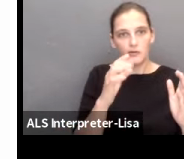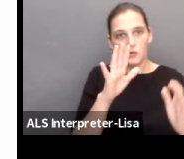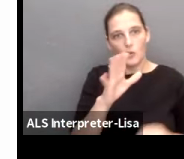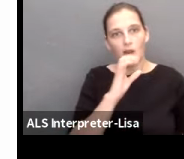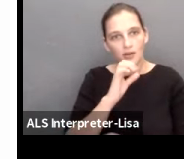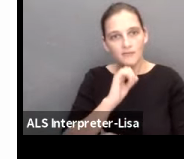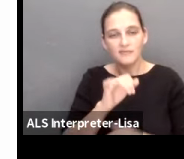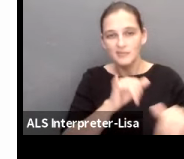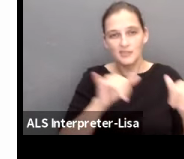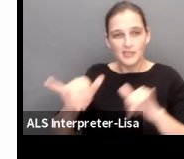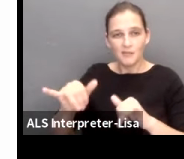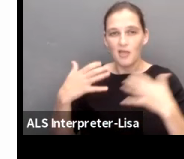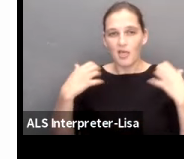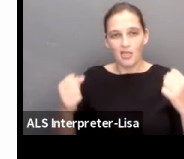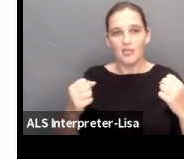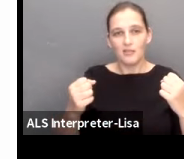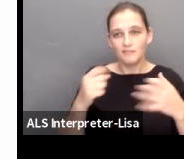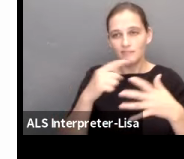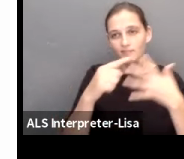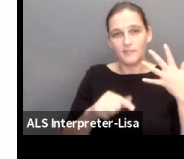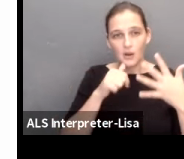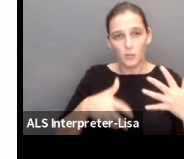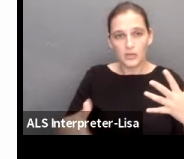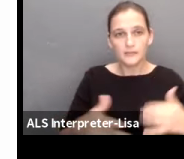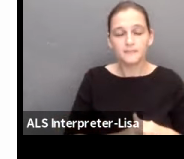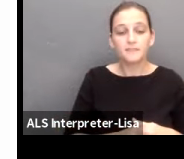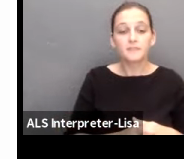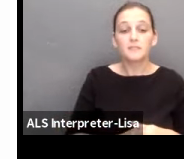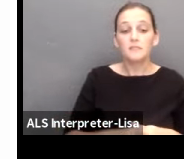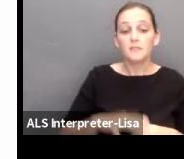that is not pregnant. But what we do know is that the COVID vaccine